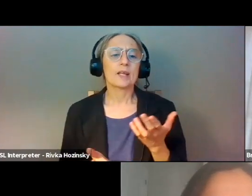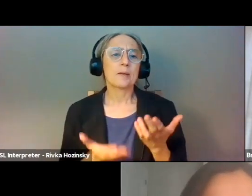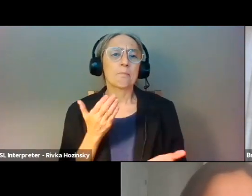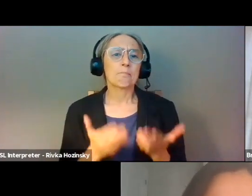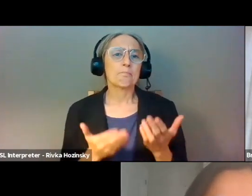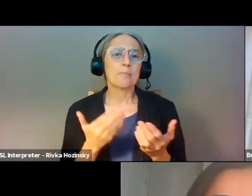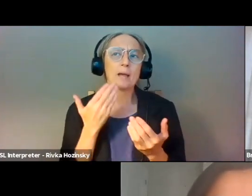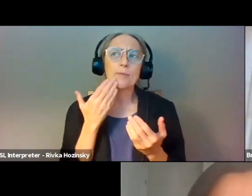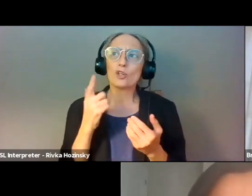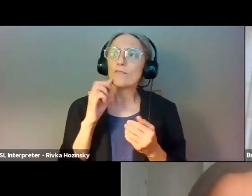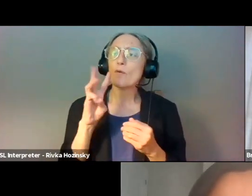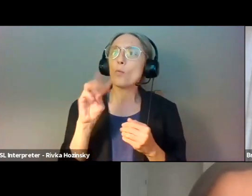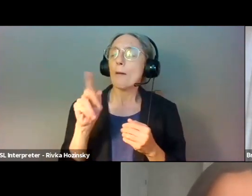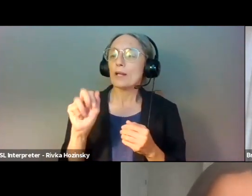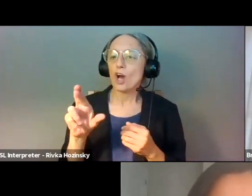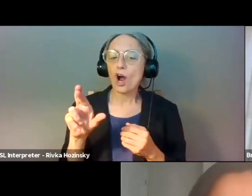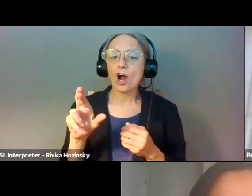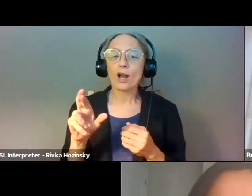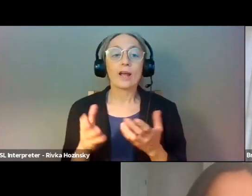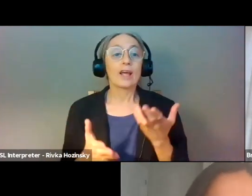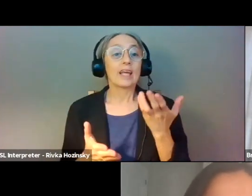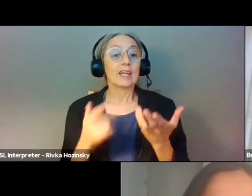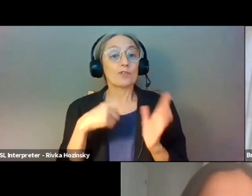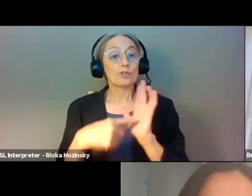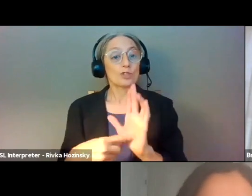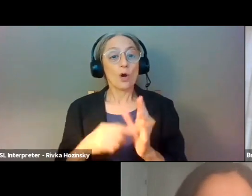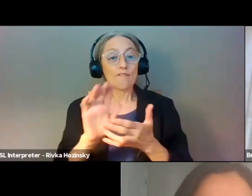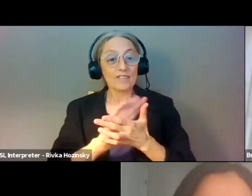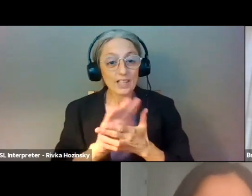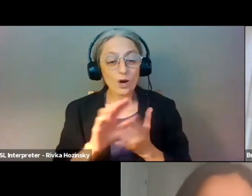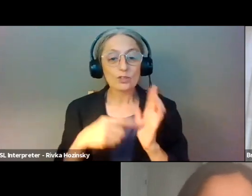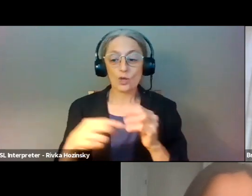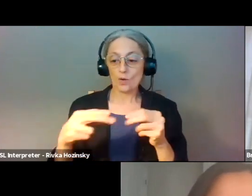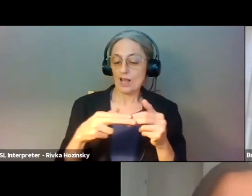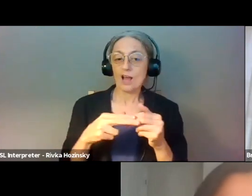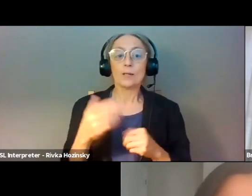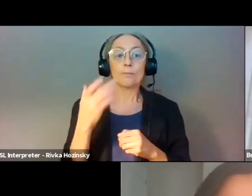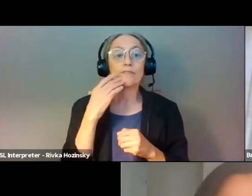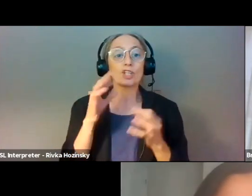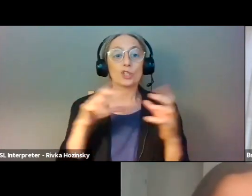If you're showing a video or slides and you want to make the interpreter smaller but what’s shared bigger,